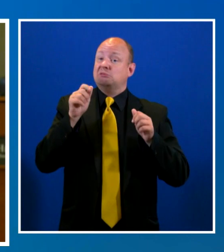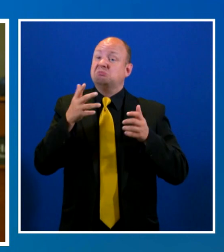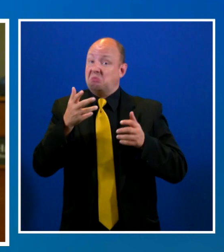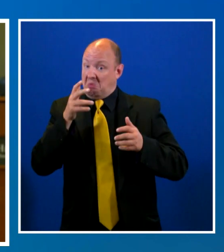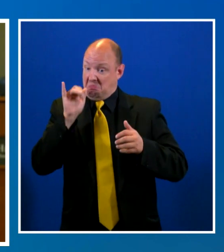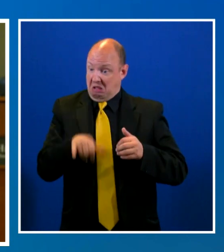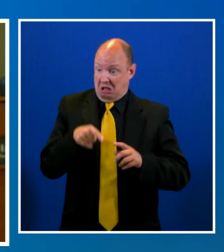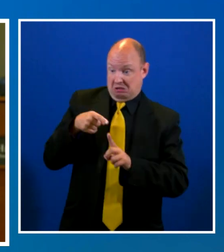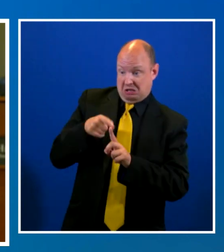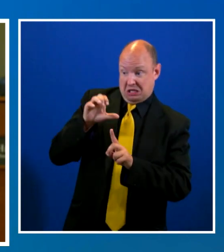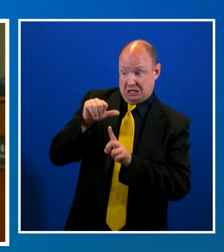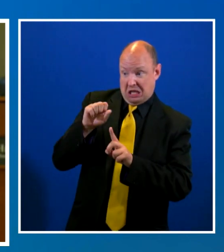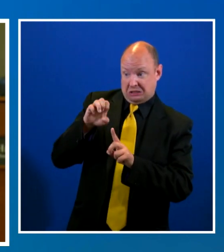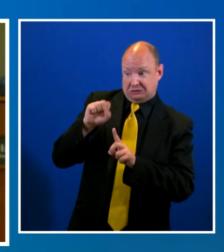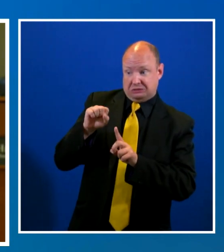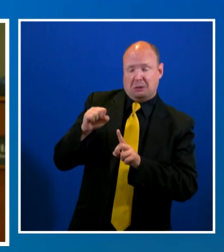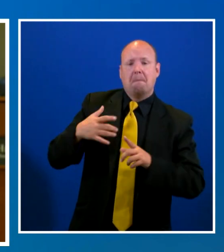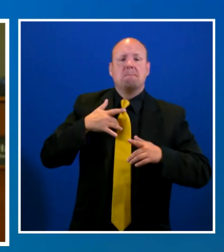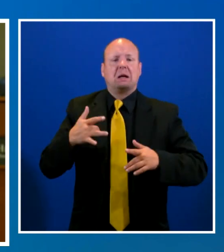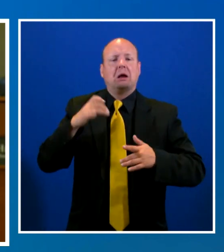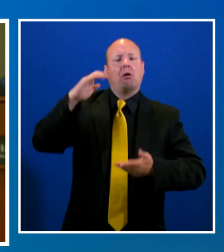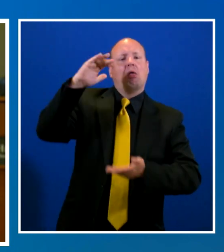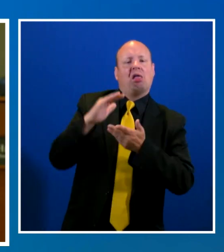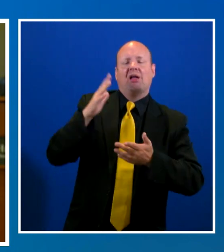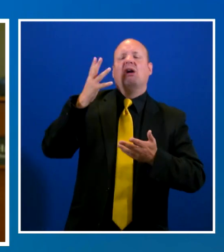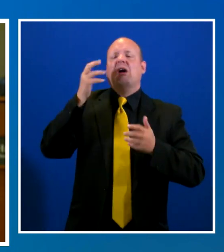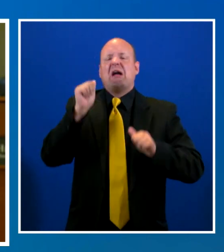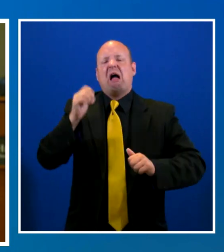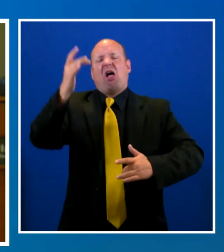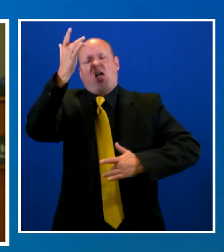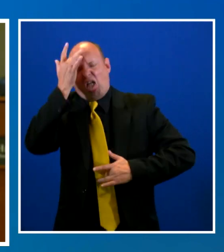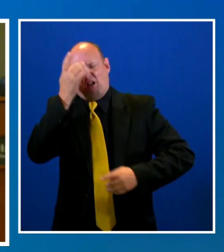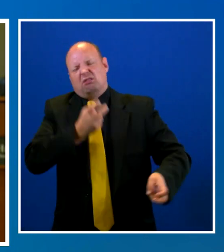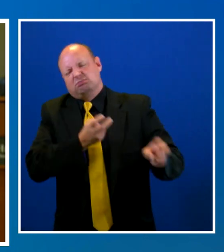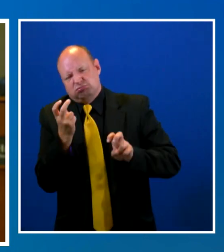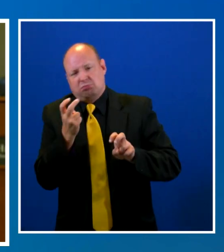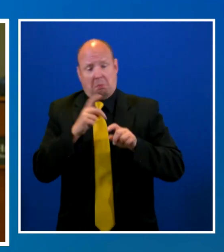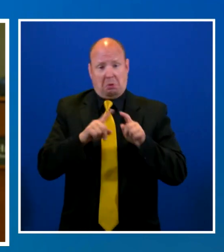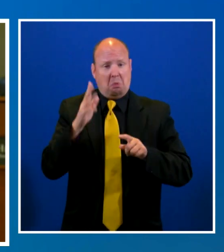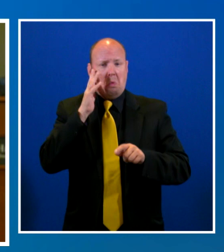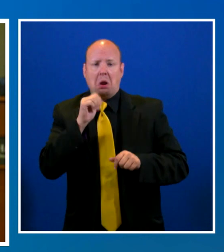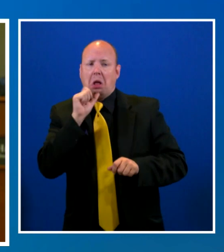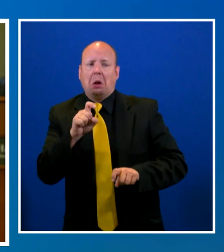who are not yet vaccinated, accounting for nearly 97% of